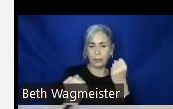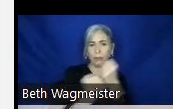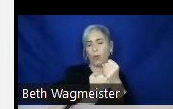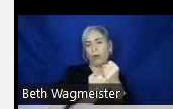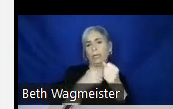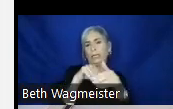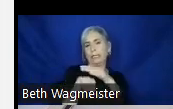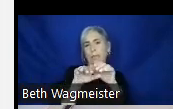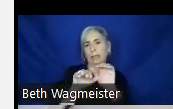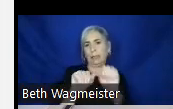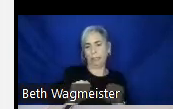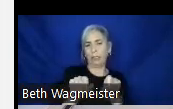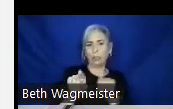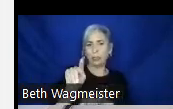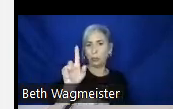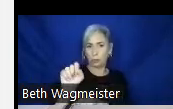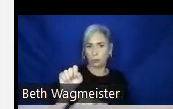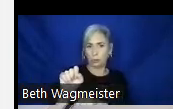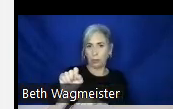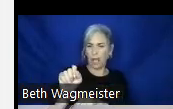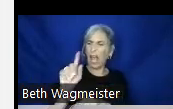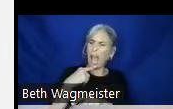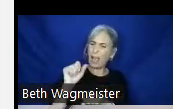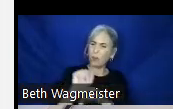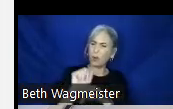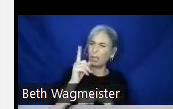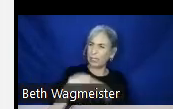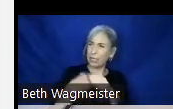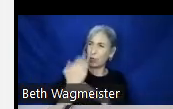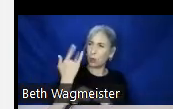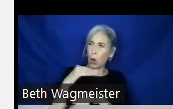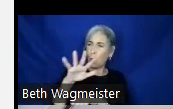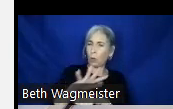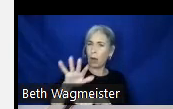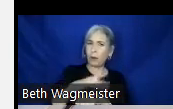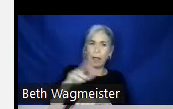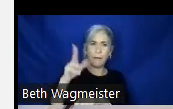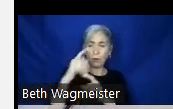I worked on it when I was there about a year ago. I heard from the team that